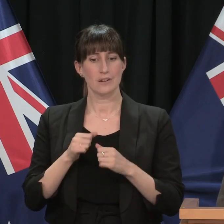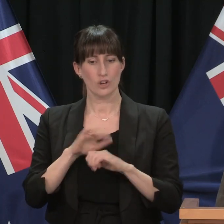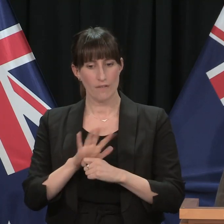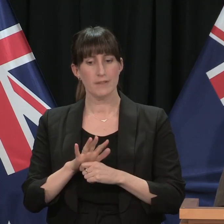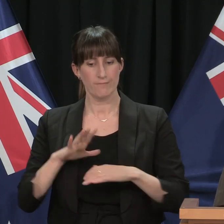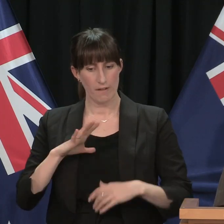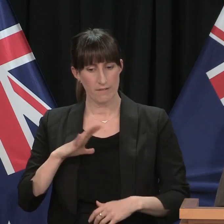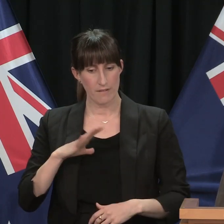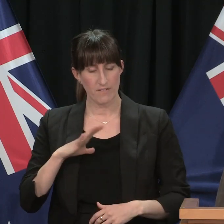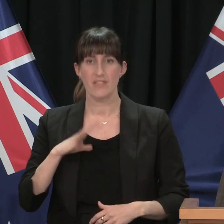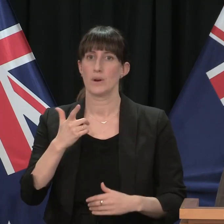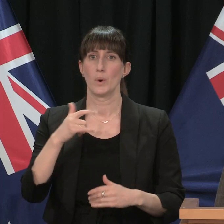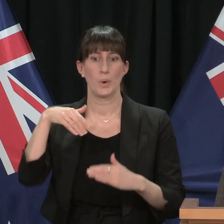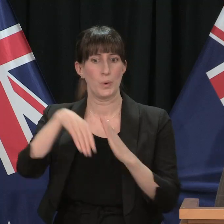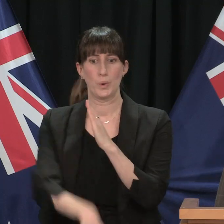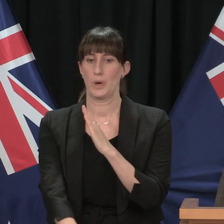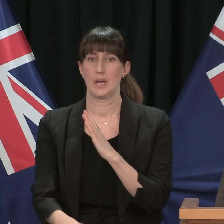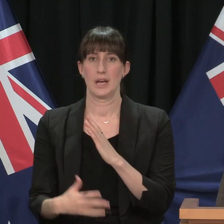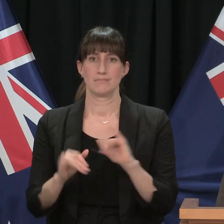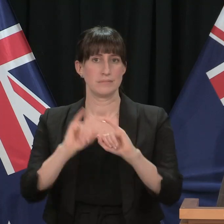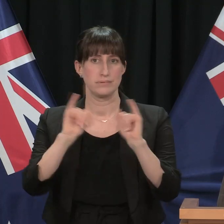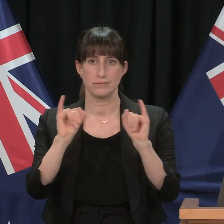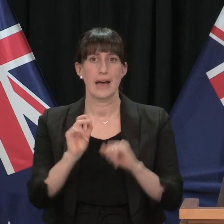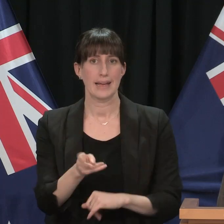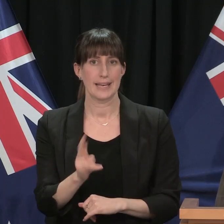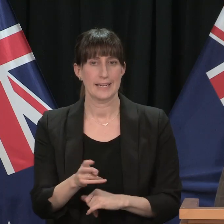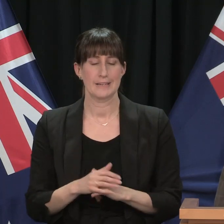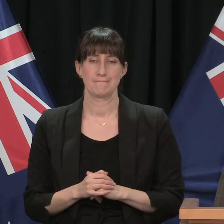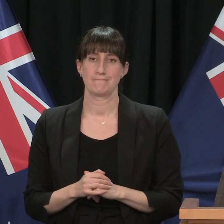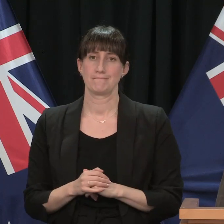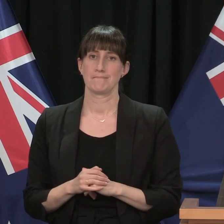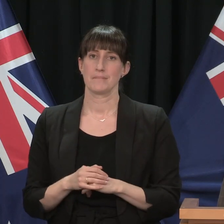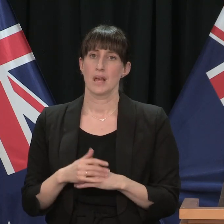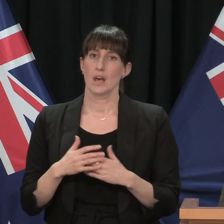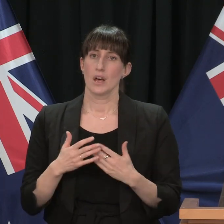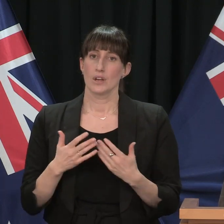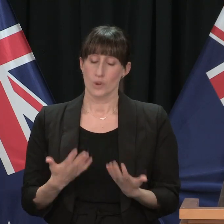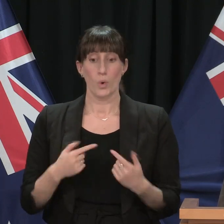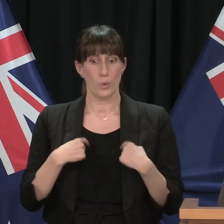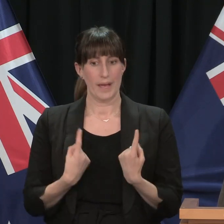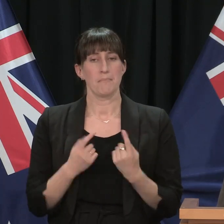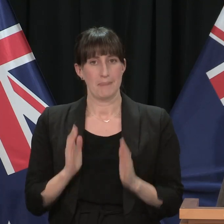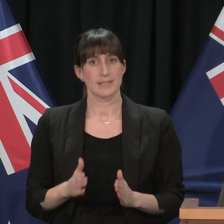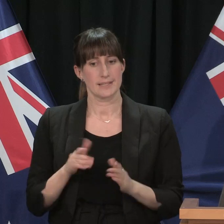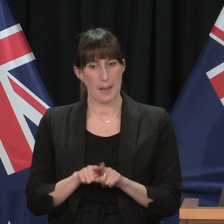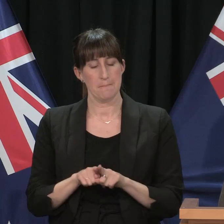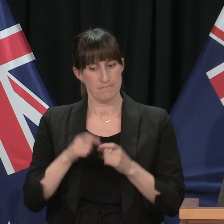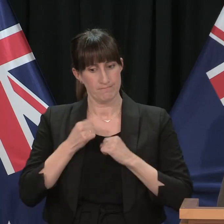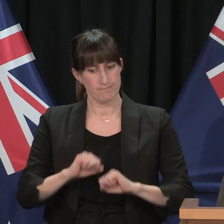resurgence. We have worked too hard to let that happen here.